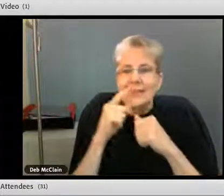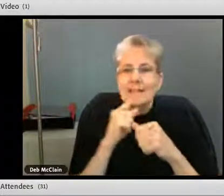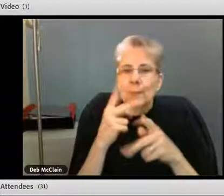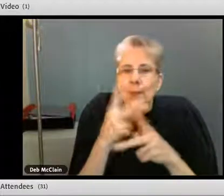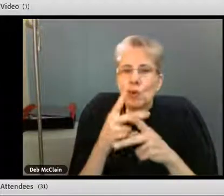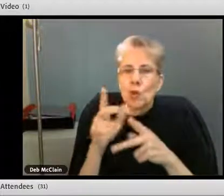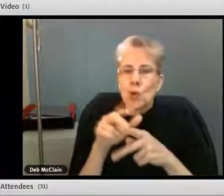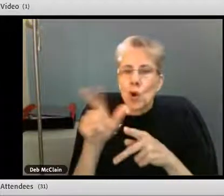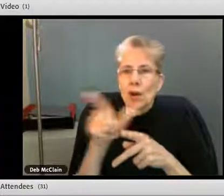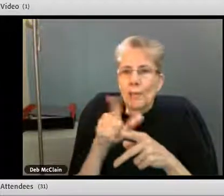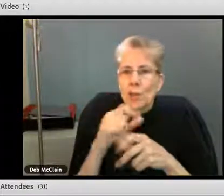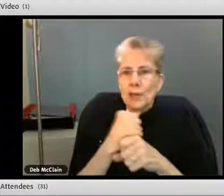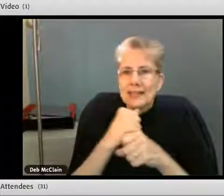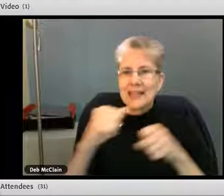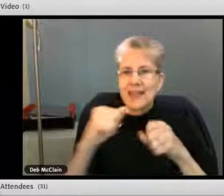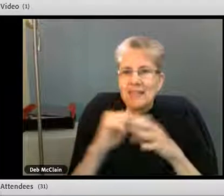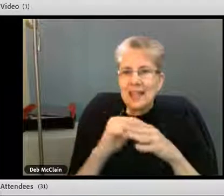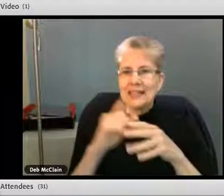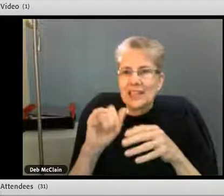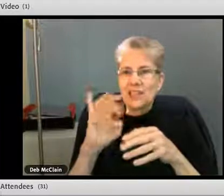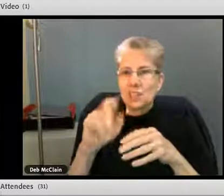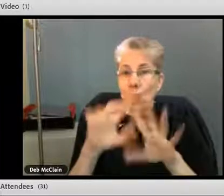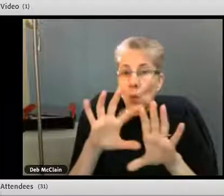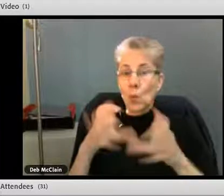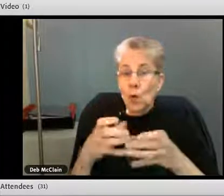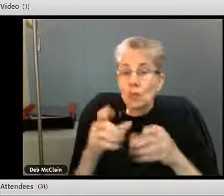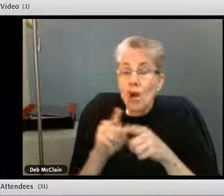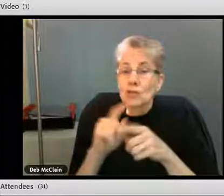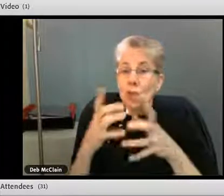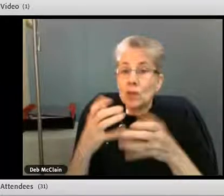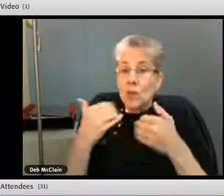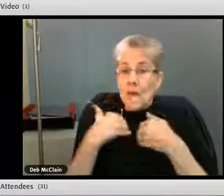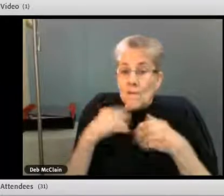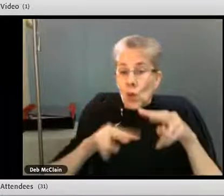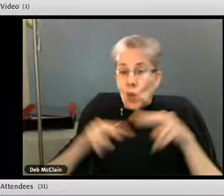Also, I'd like to have you look in the future to May 16th,